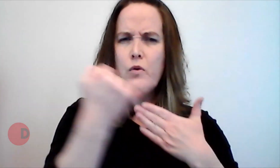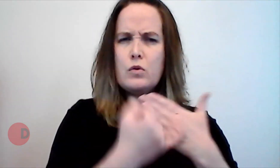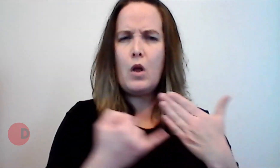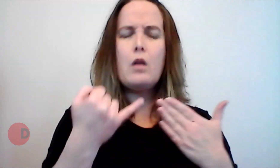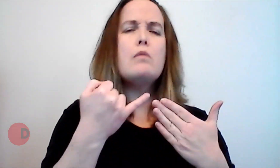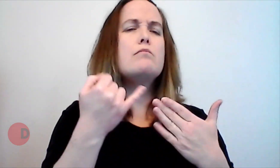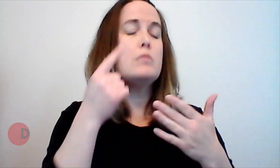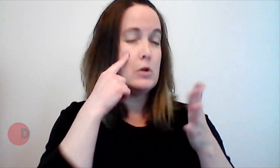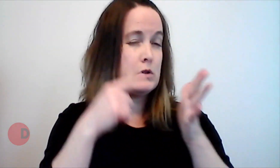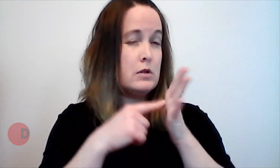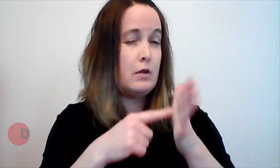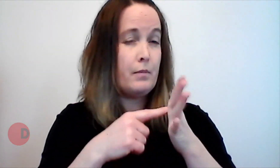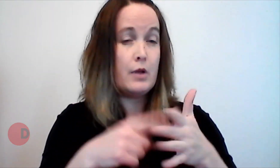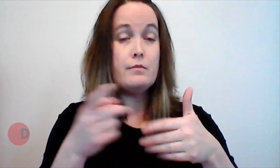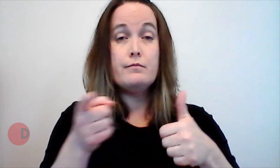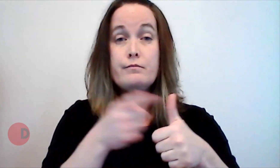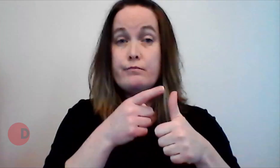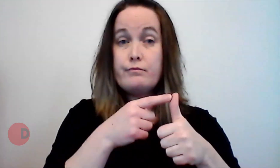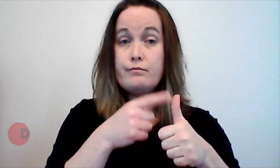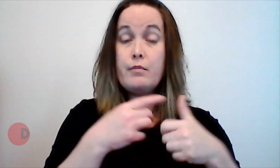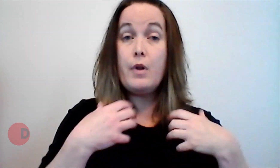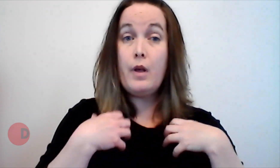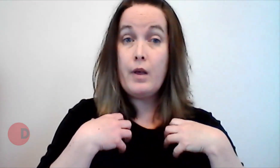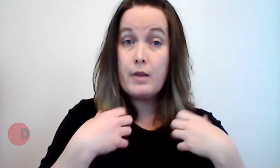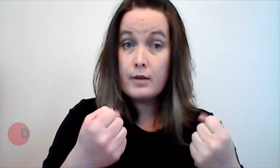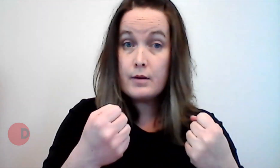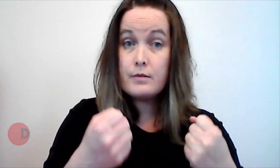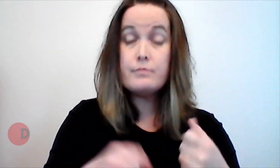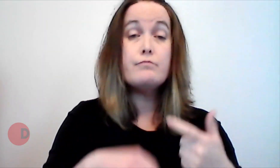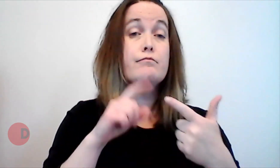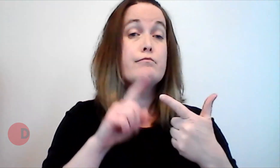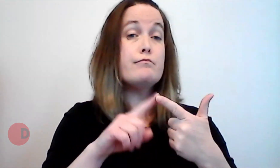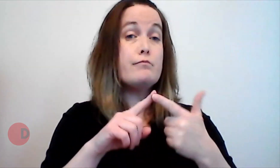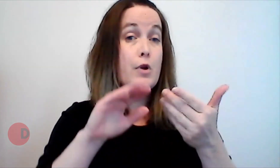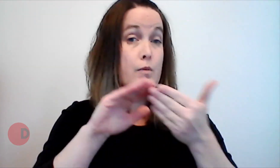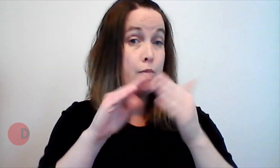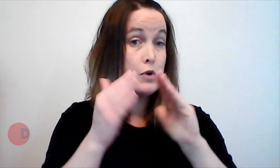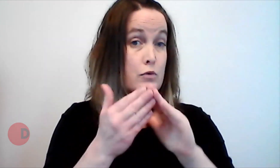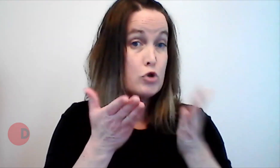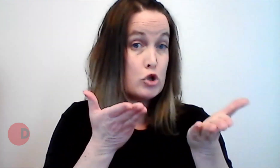community services, education and so forth...